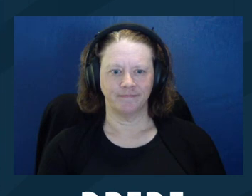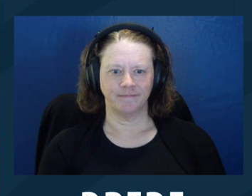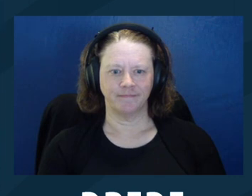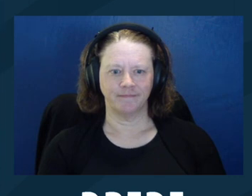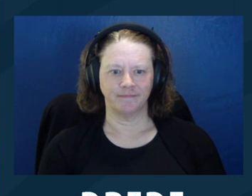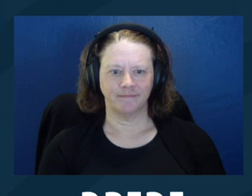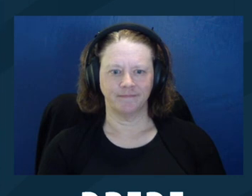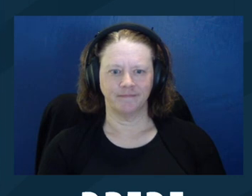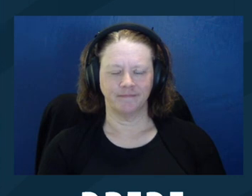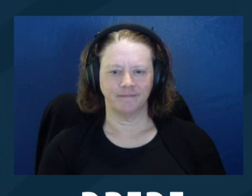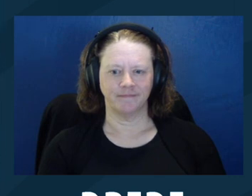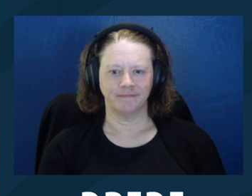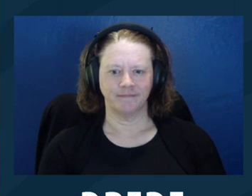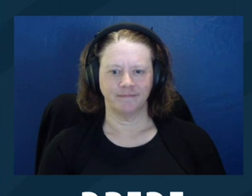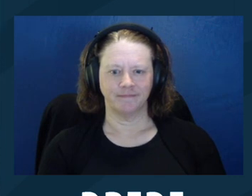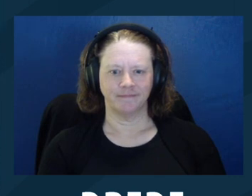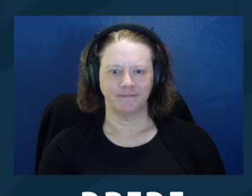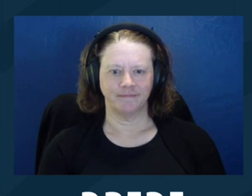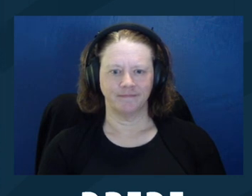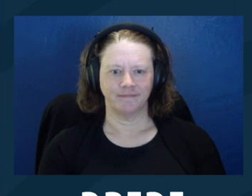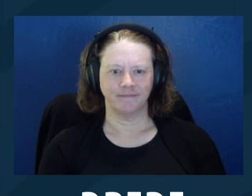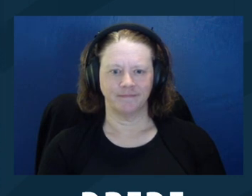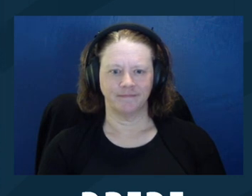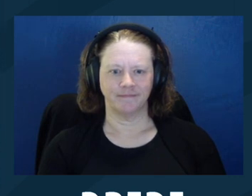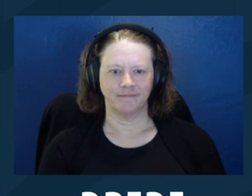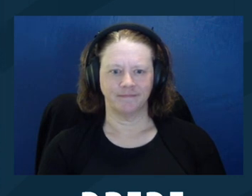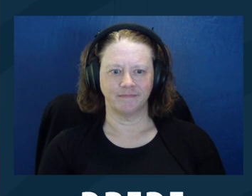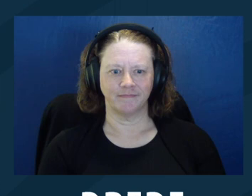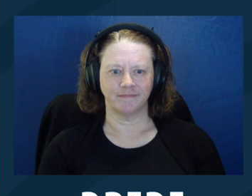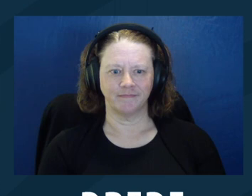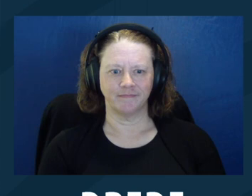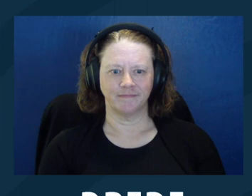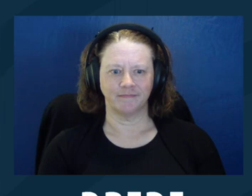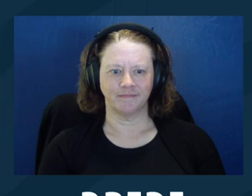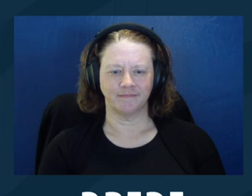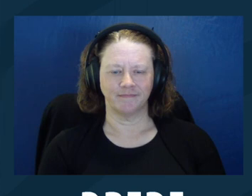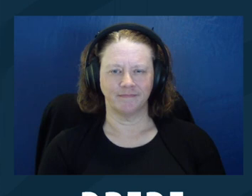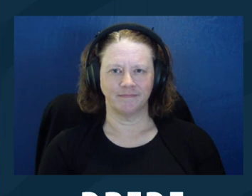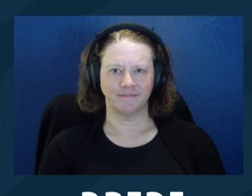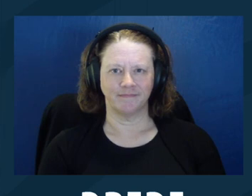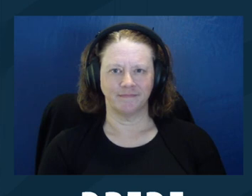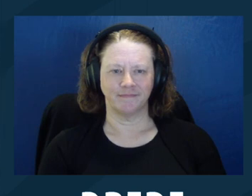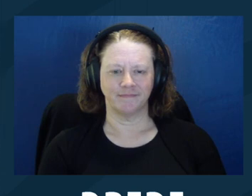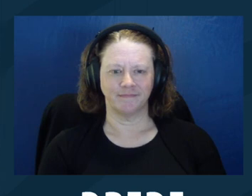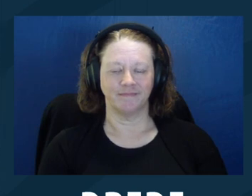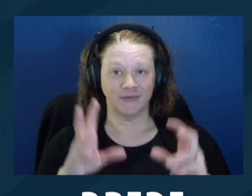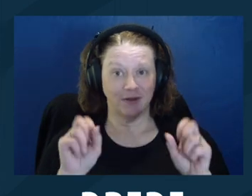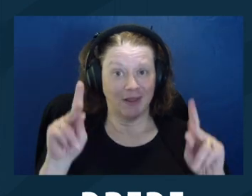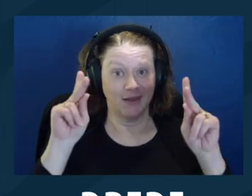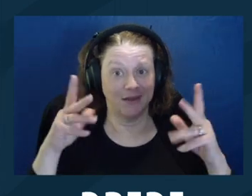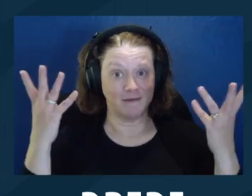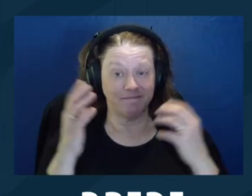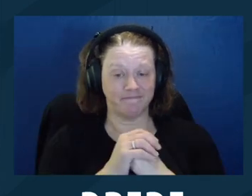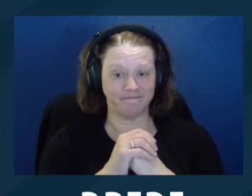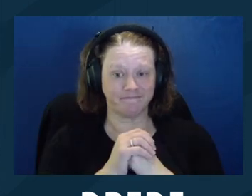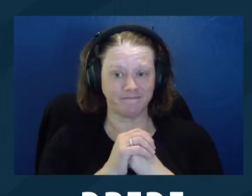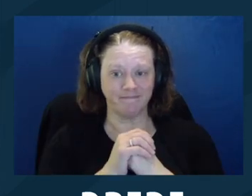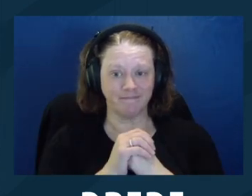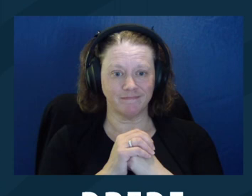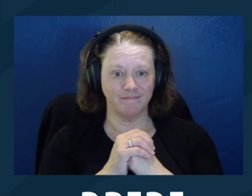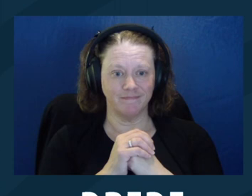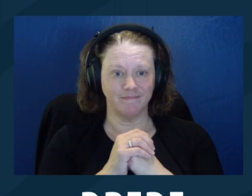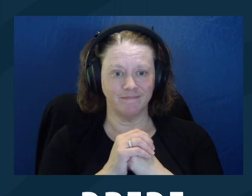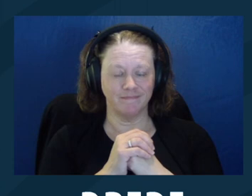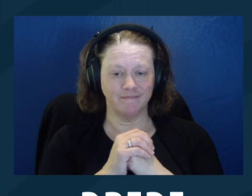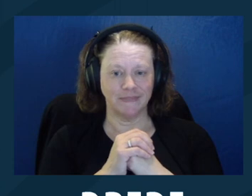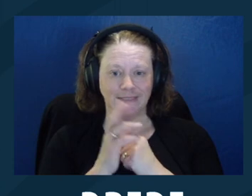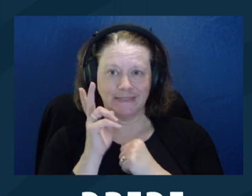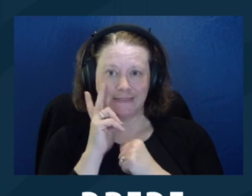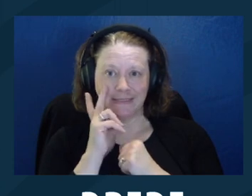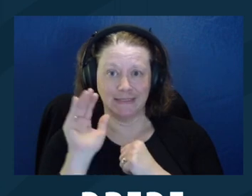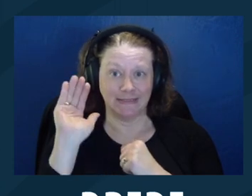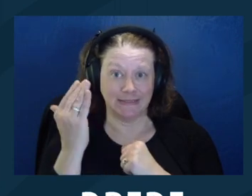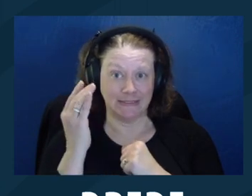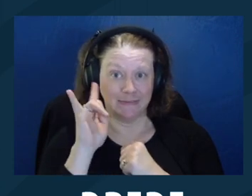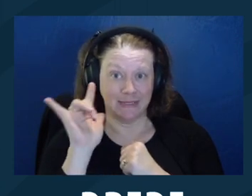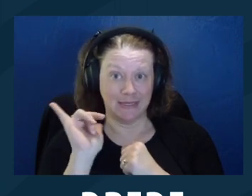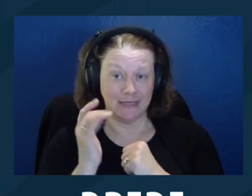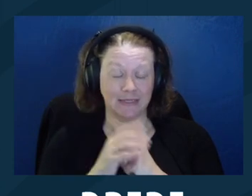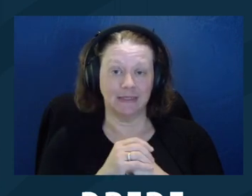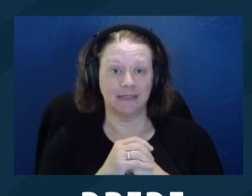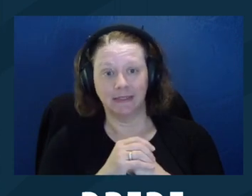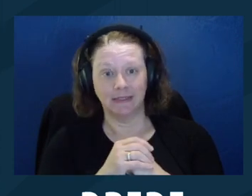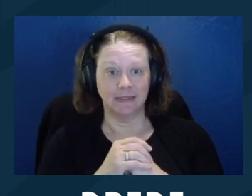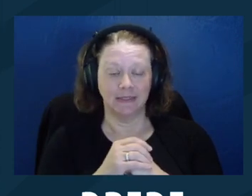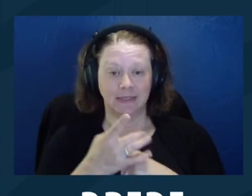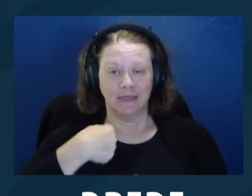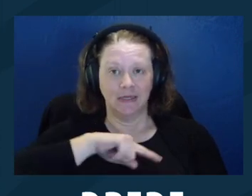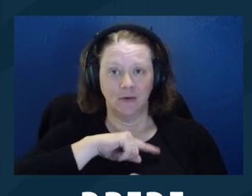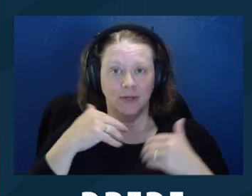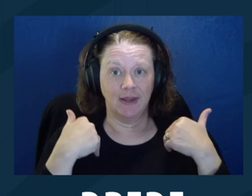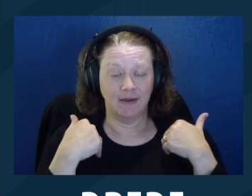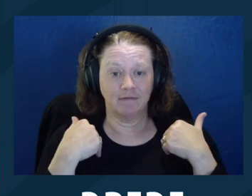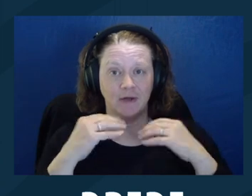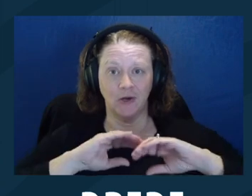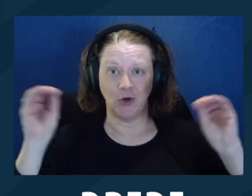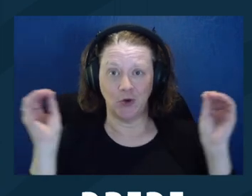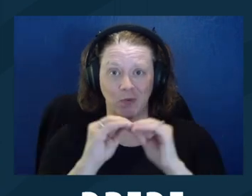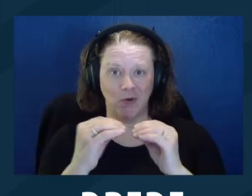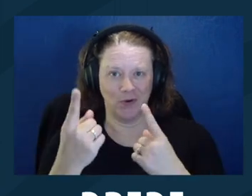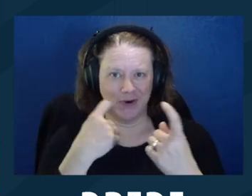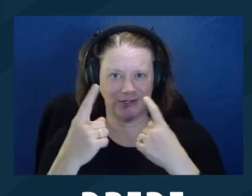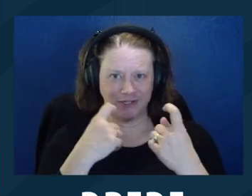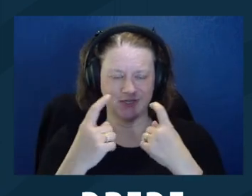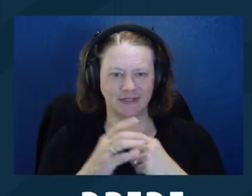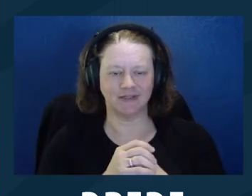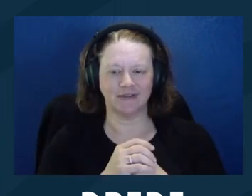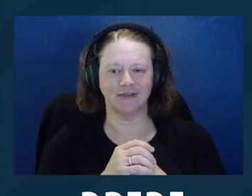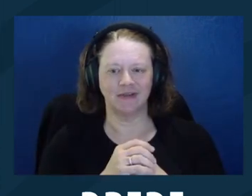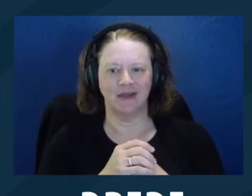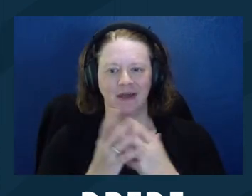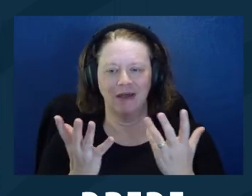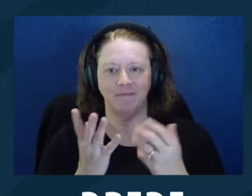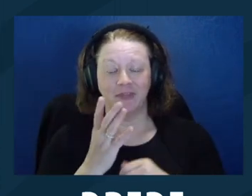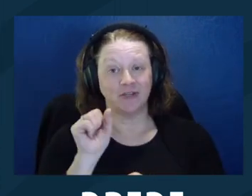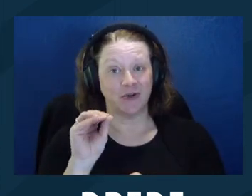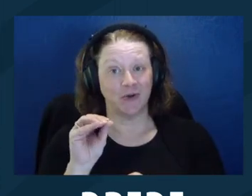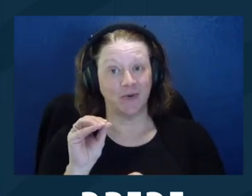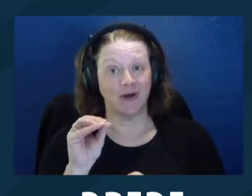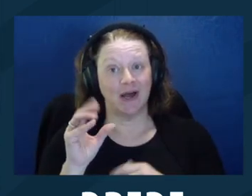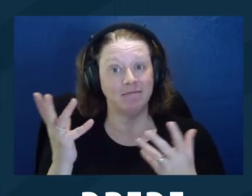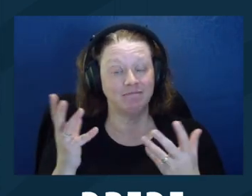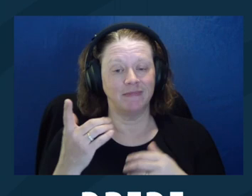to share that document. All right. Let's see, it seems like we have